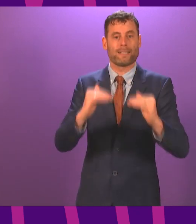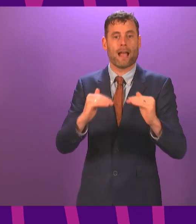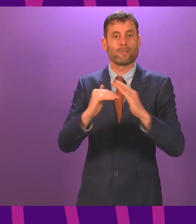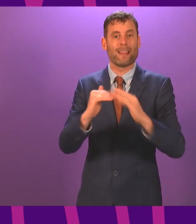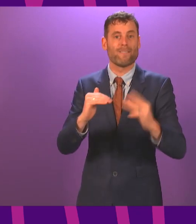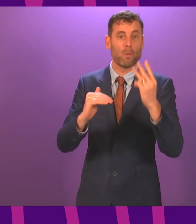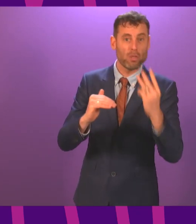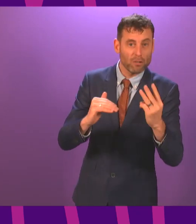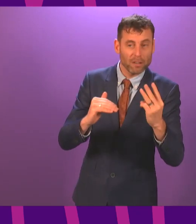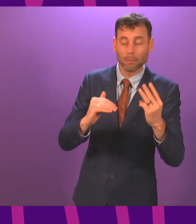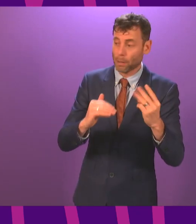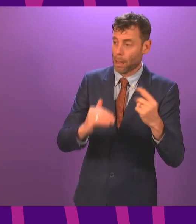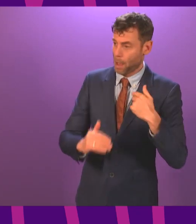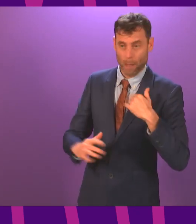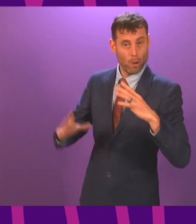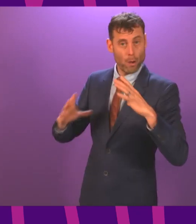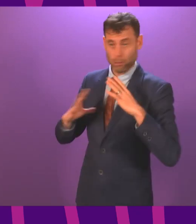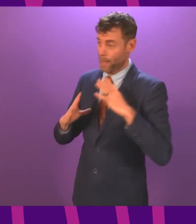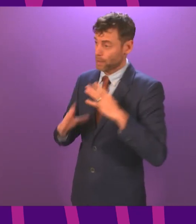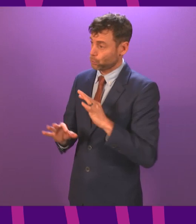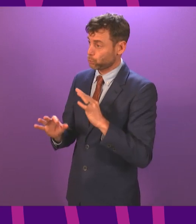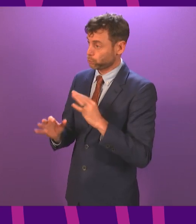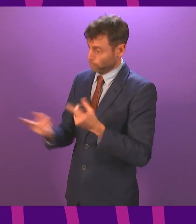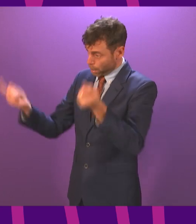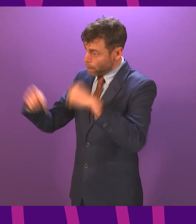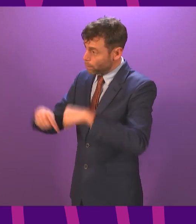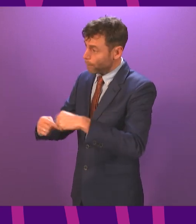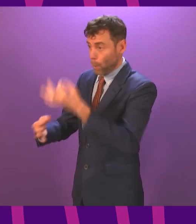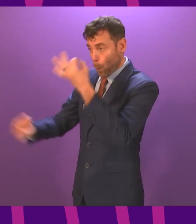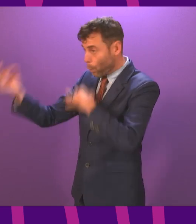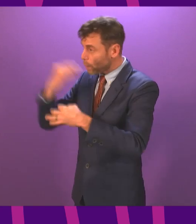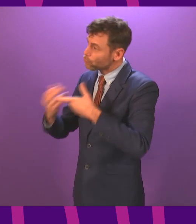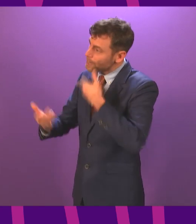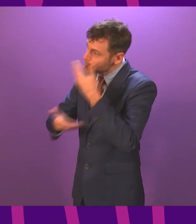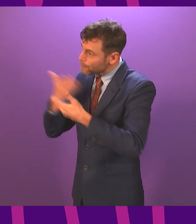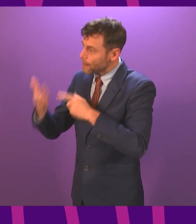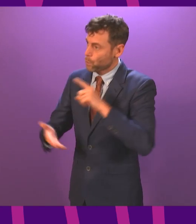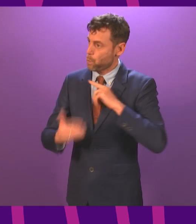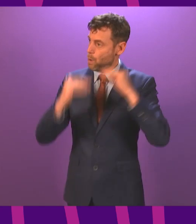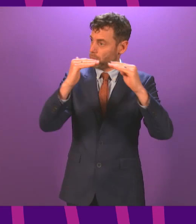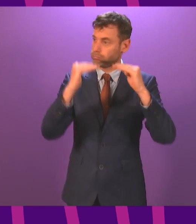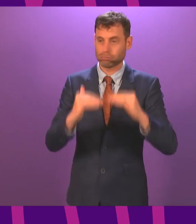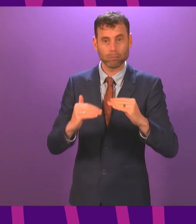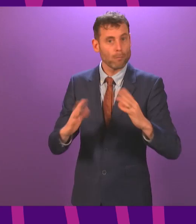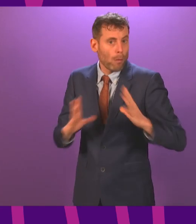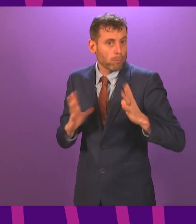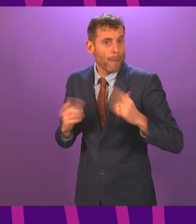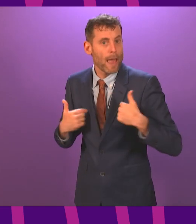am open to trying to maximise parliamentary scrutiny and consent as far as is possible.